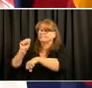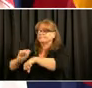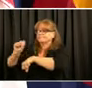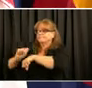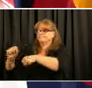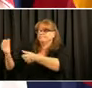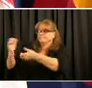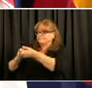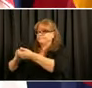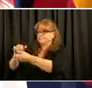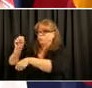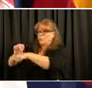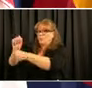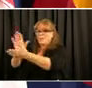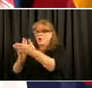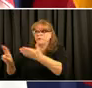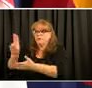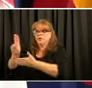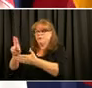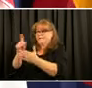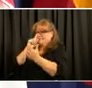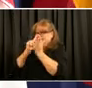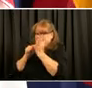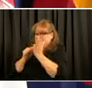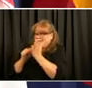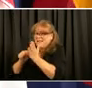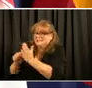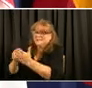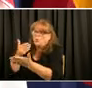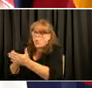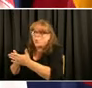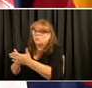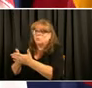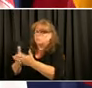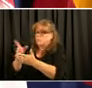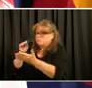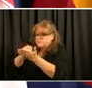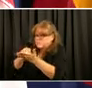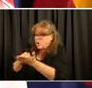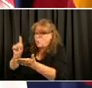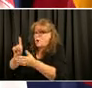contact tracing outbreak response activities as well as working on local policy strategies that